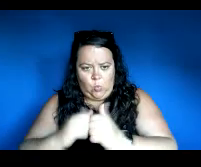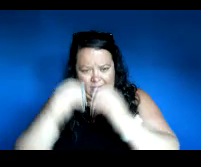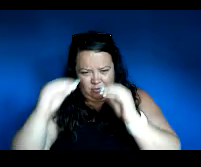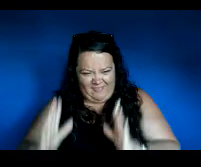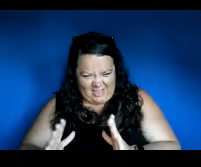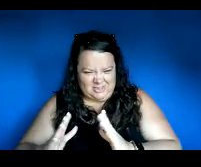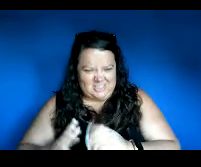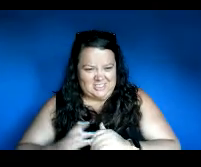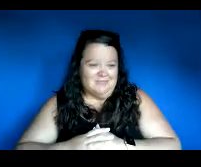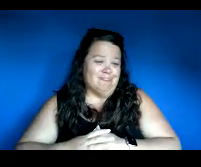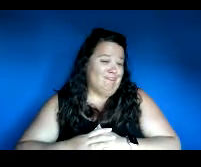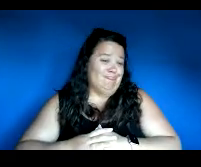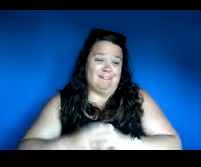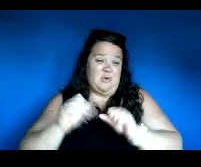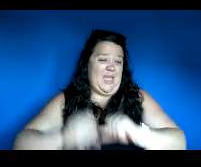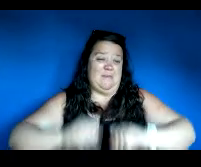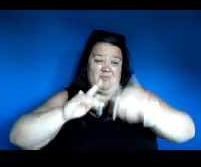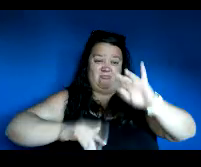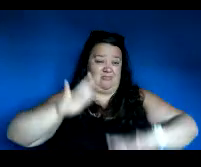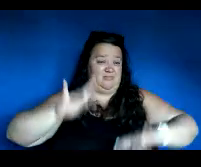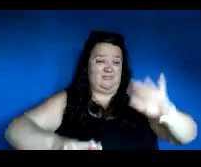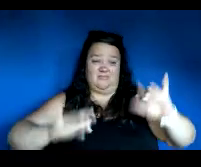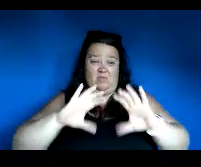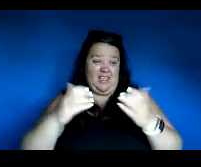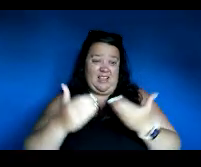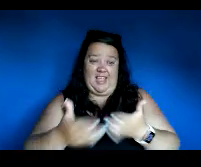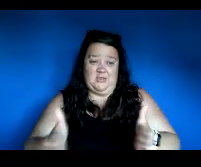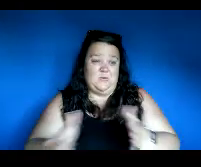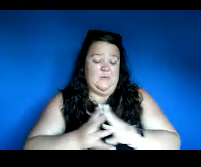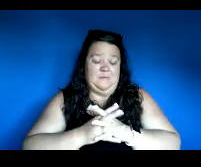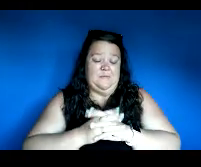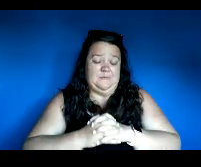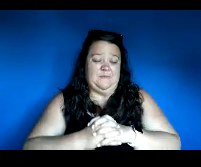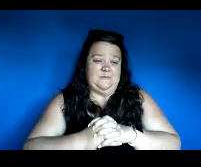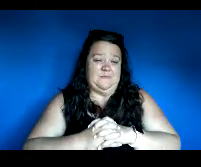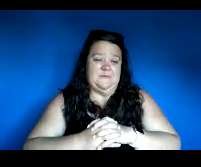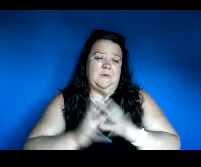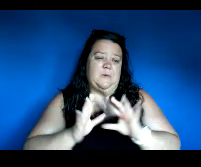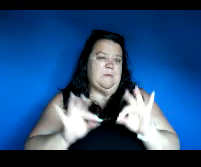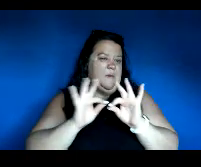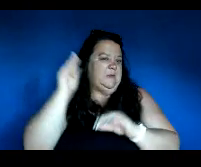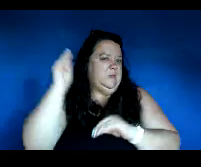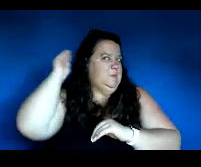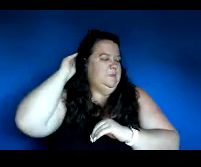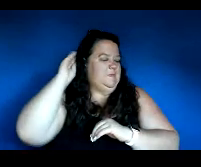So there can be a lot of variables and a lot of variation, and that's another important factor for students to know.